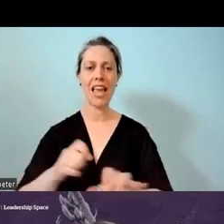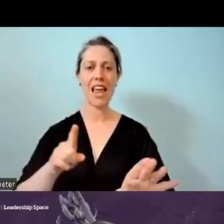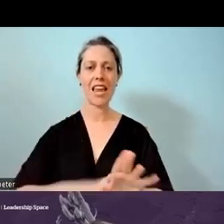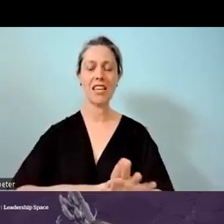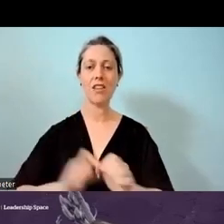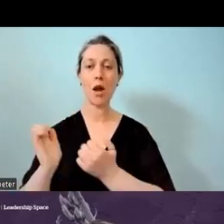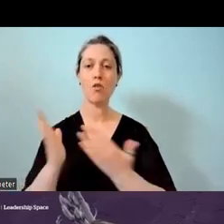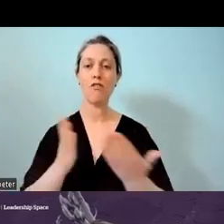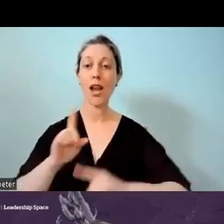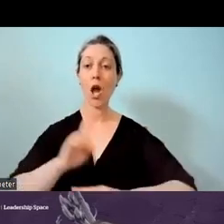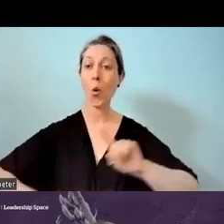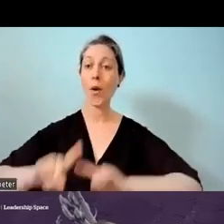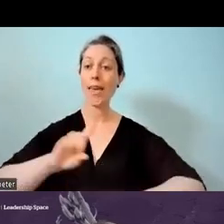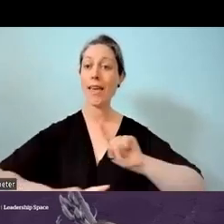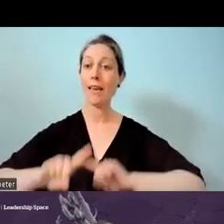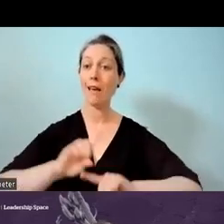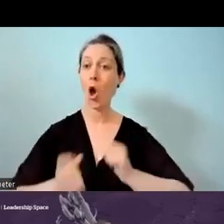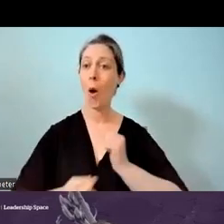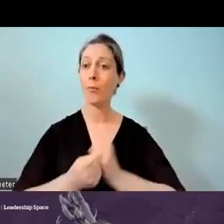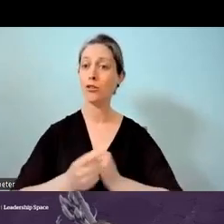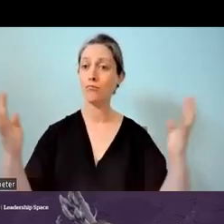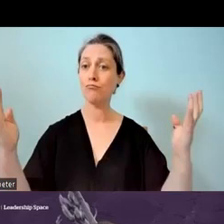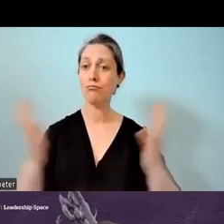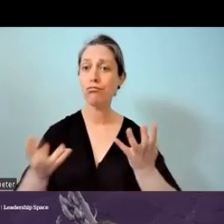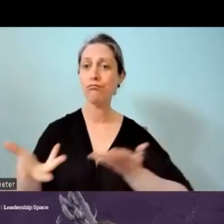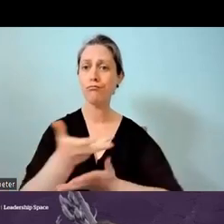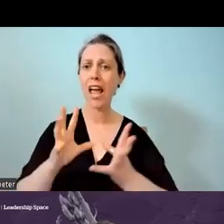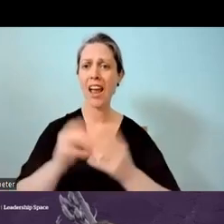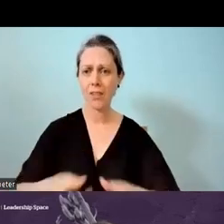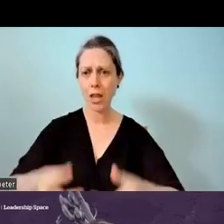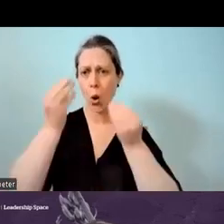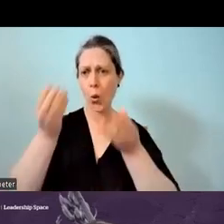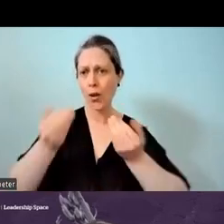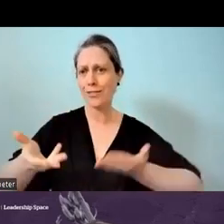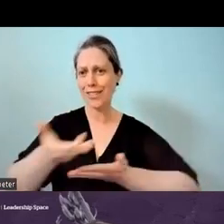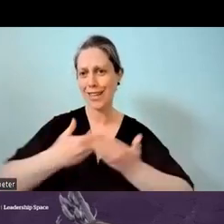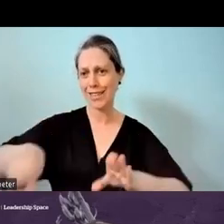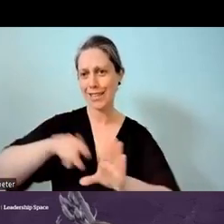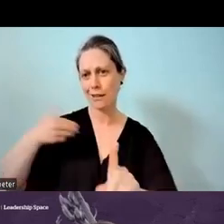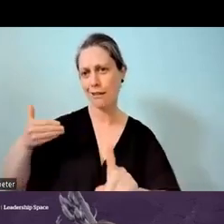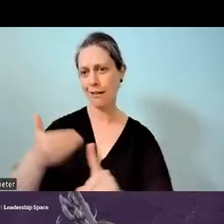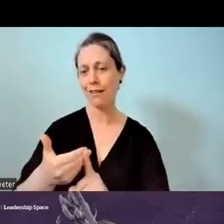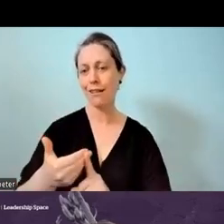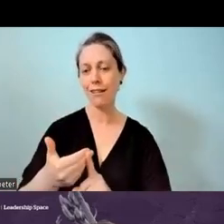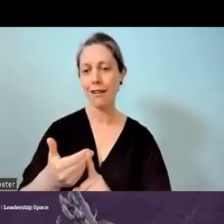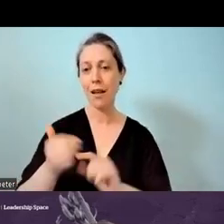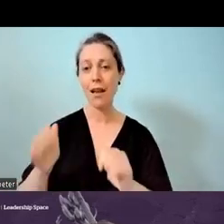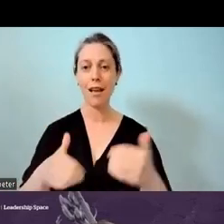and a chance to get together and chat about all that we have learned and discussed this year. Now I'm gonna pass on to Bill,